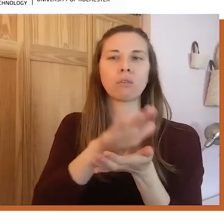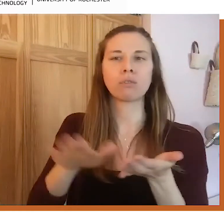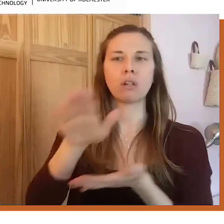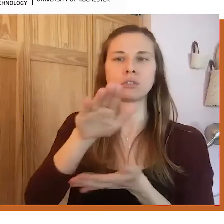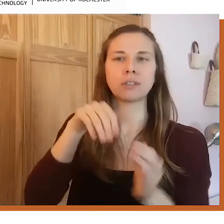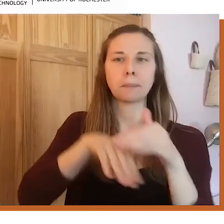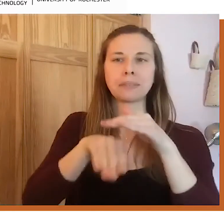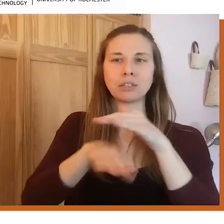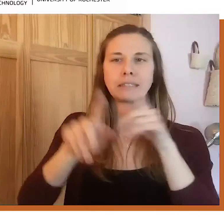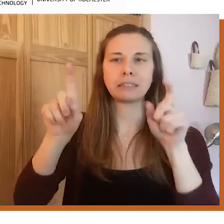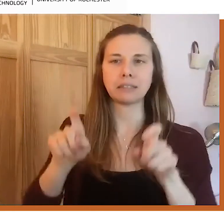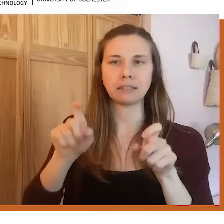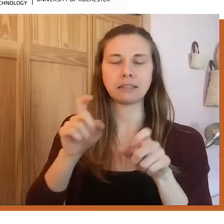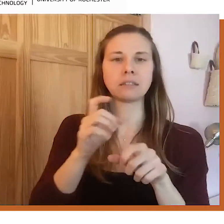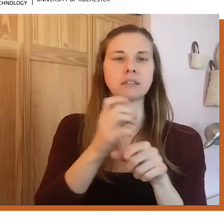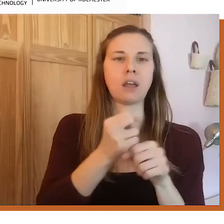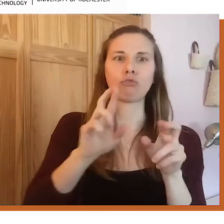the Medical College Admissions Test.